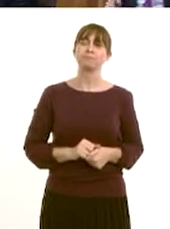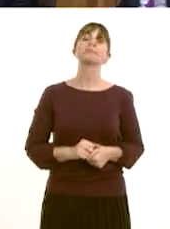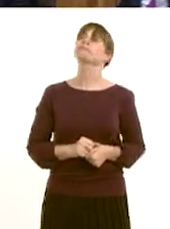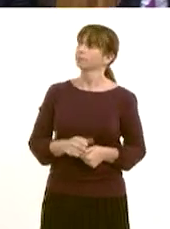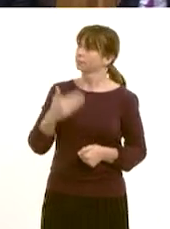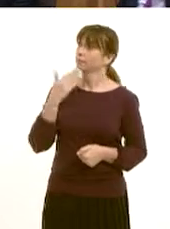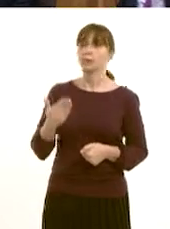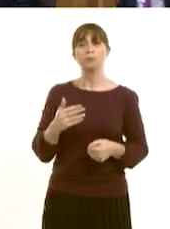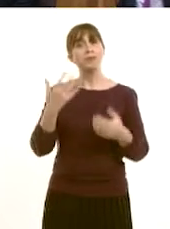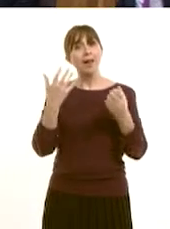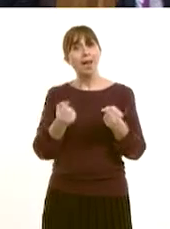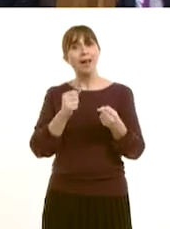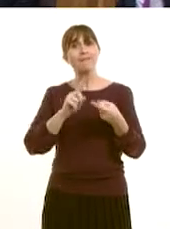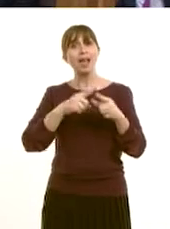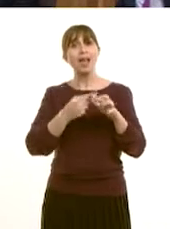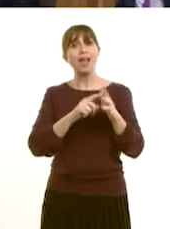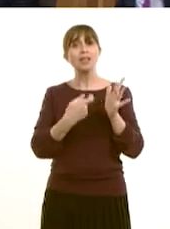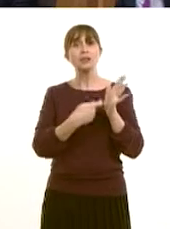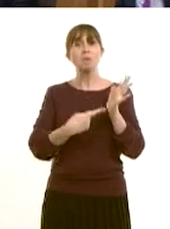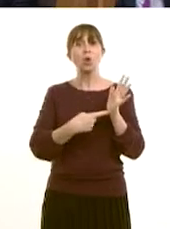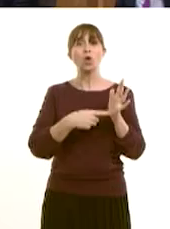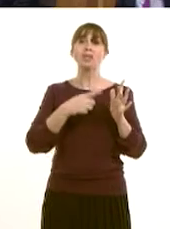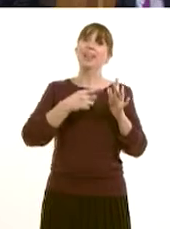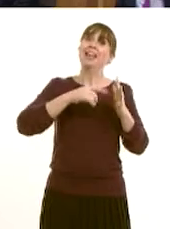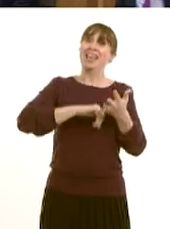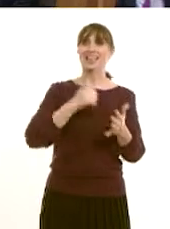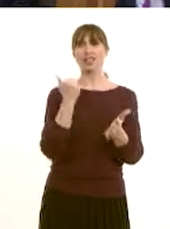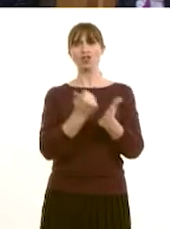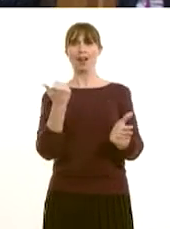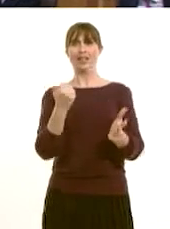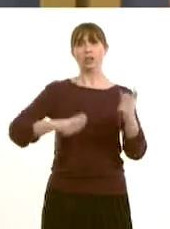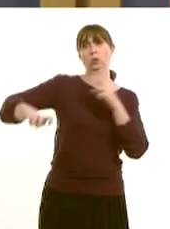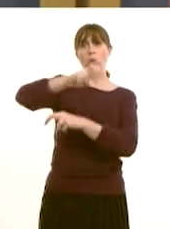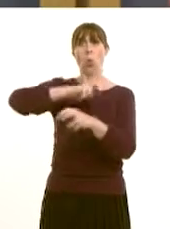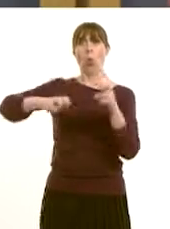I note that the Exporting is GREAT tool comes to Wales this month and will assist companies